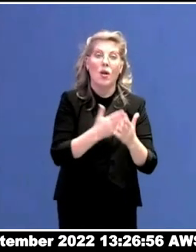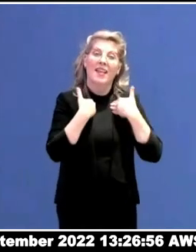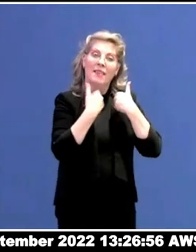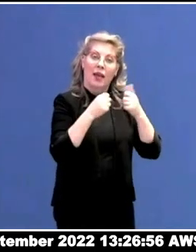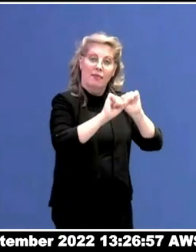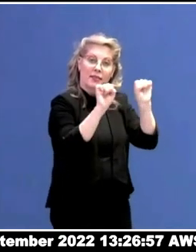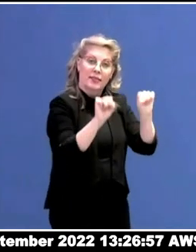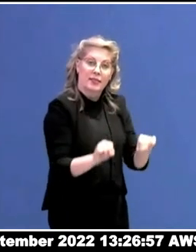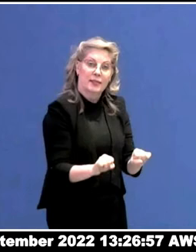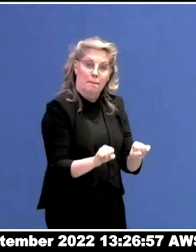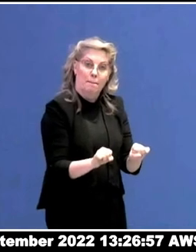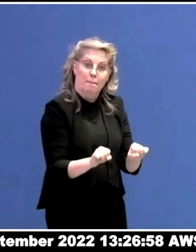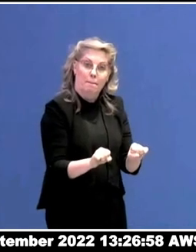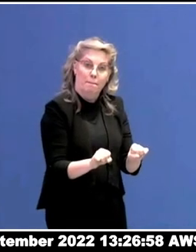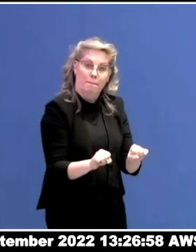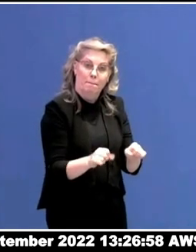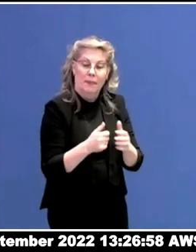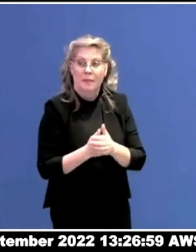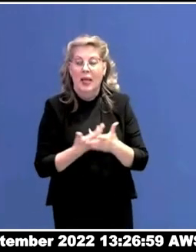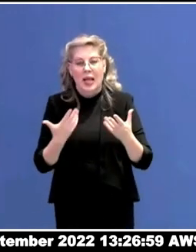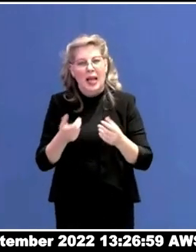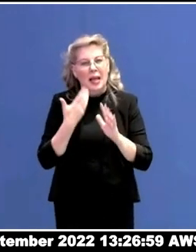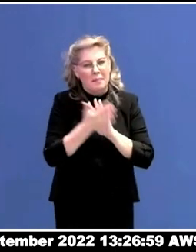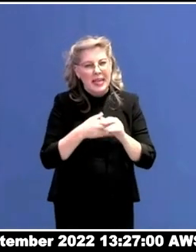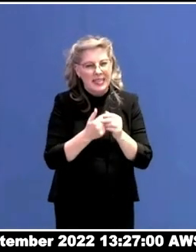that the approach is more therapeutic, there is continuity of care before and after